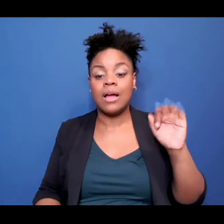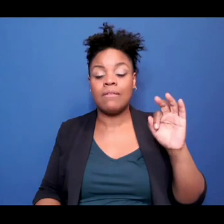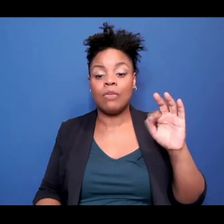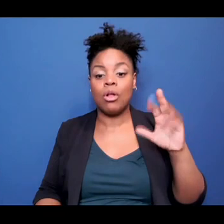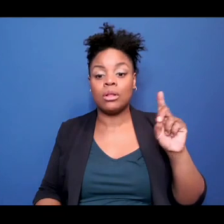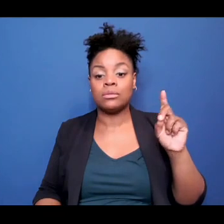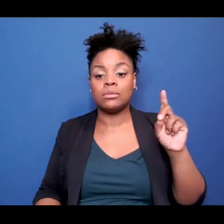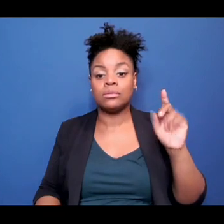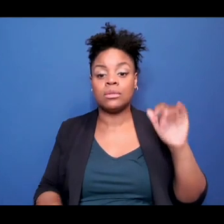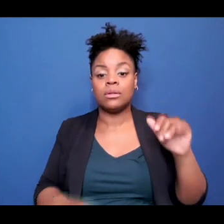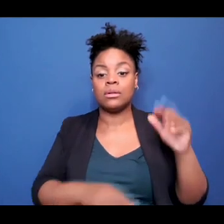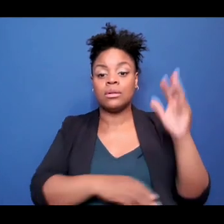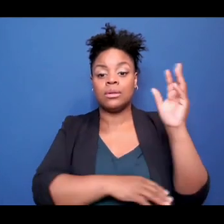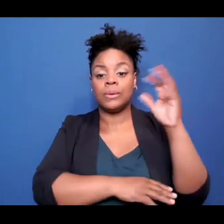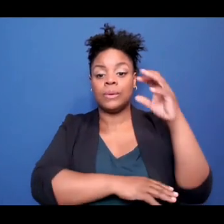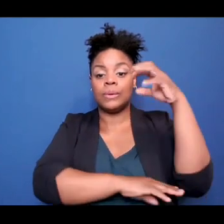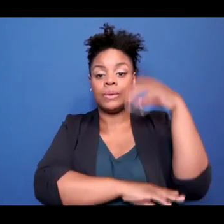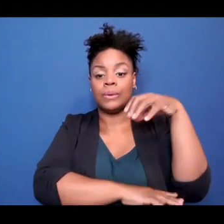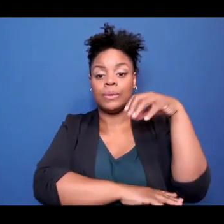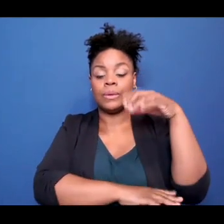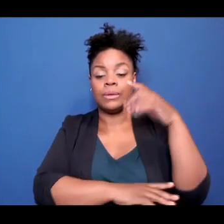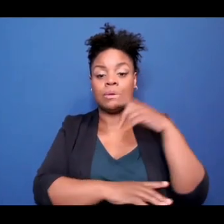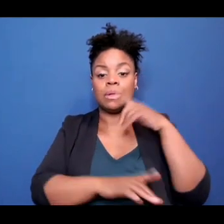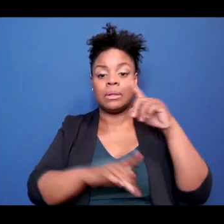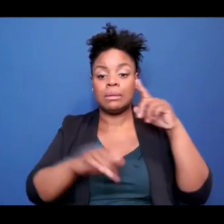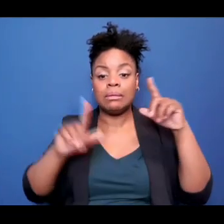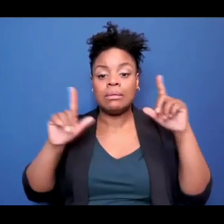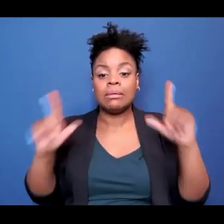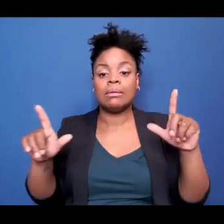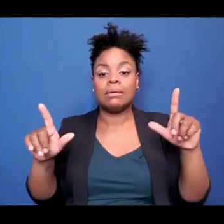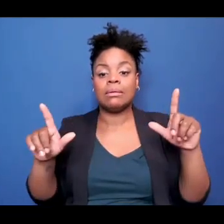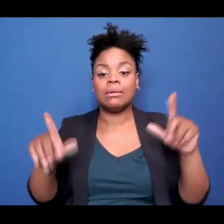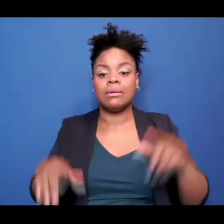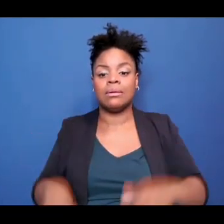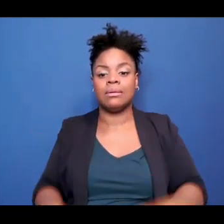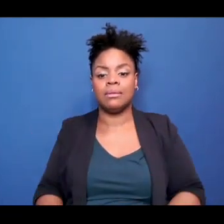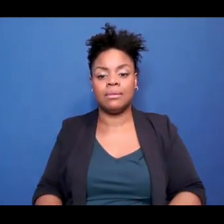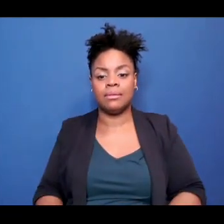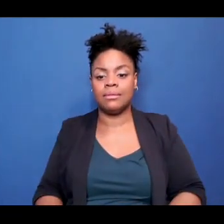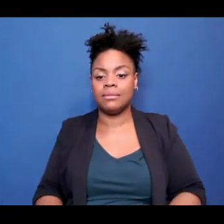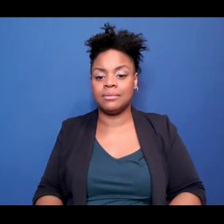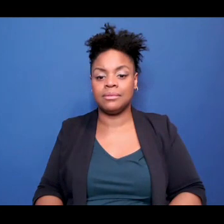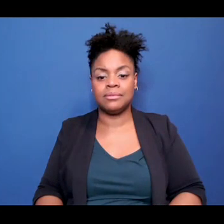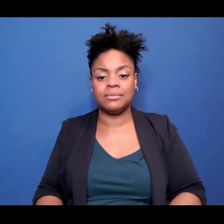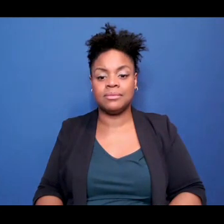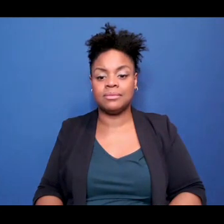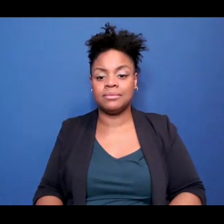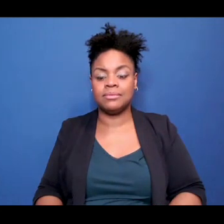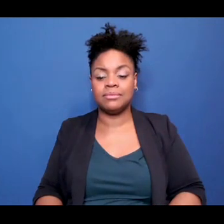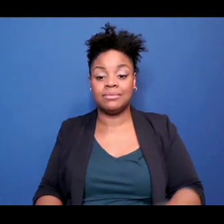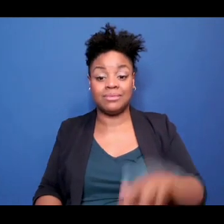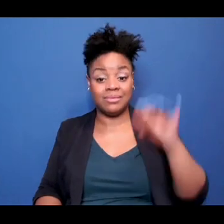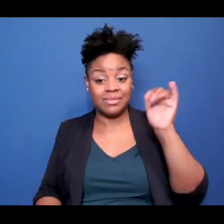CAN SEE SCAFFOLDING THERE THAT PEOPLE USE FOR EXAMPLE TO CLEAN WINDOWS AND SO ON. IN THIS CASE, PROBABLY TO PUT UP THE AD.